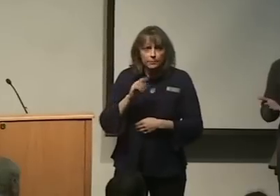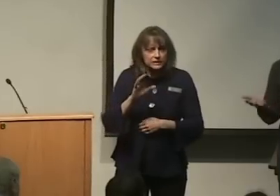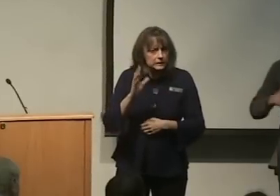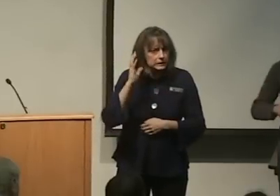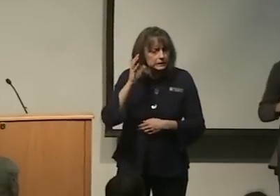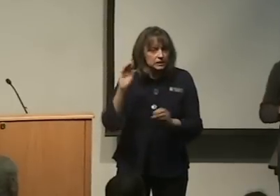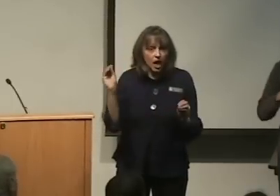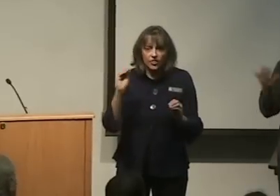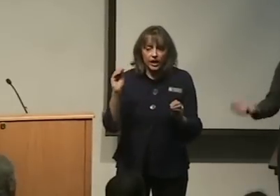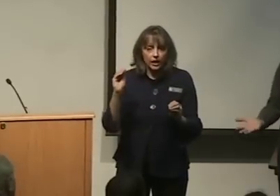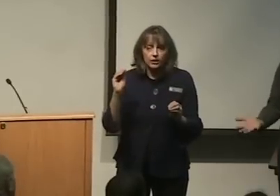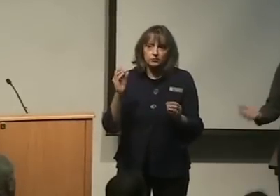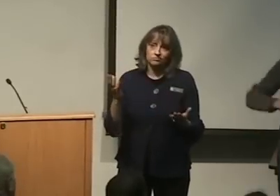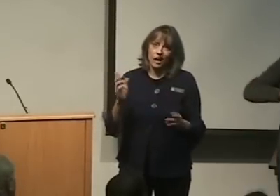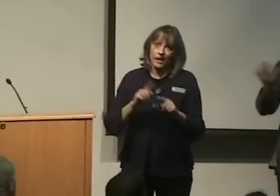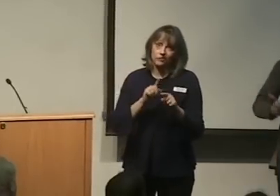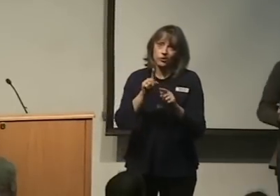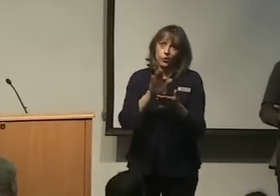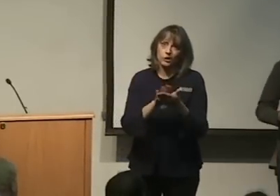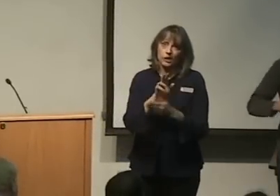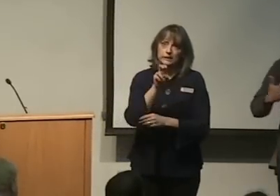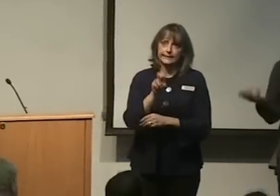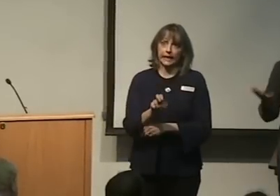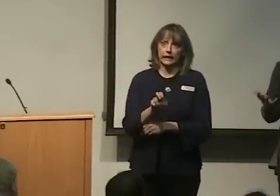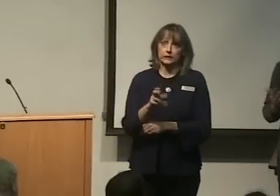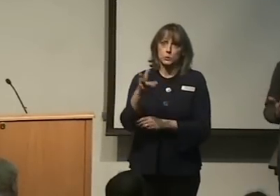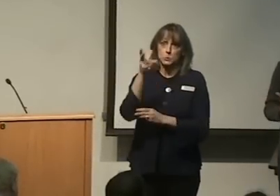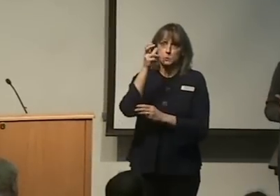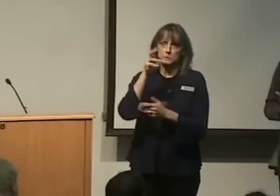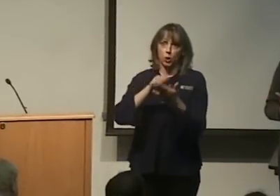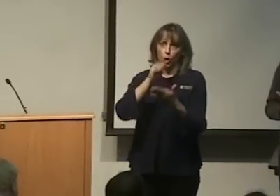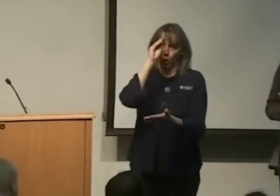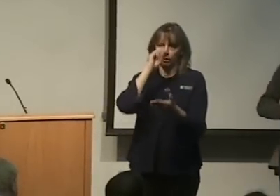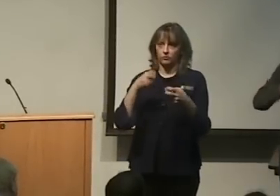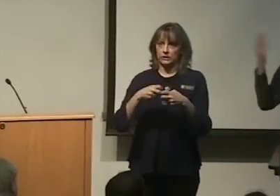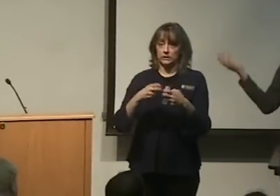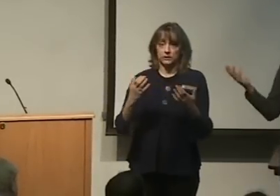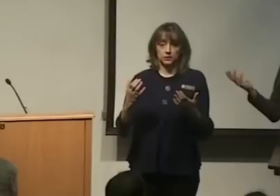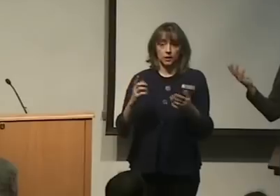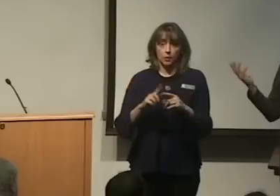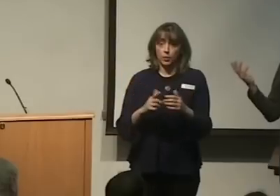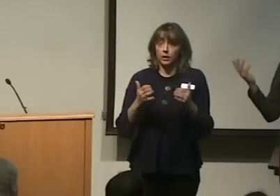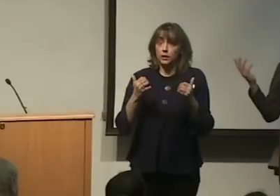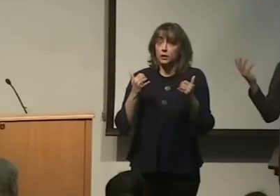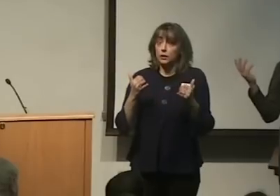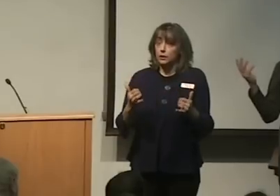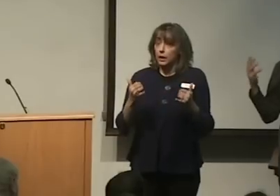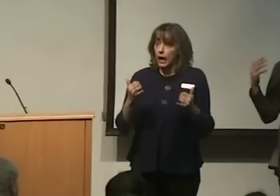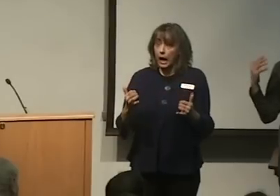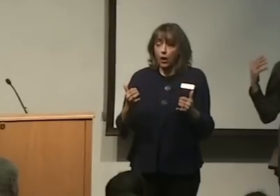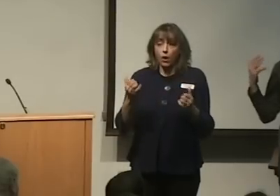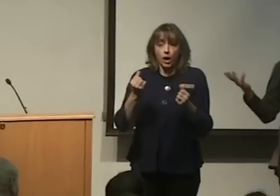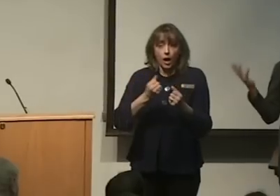You had to come here. Yeah, you could read a textbook, but there were no other lectures. Now everybody has lectures on quantum mechanics, Yale,